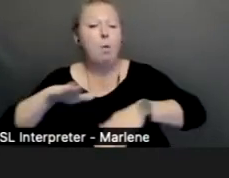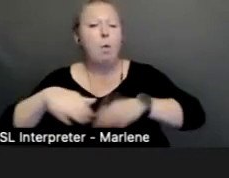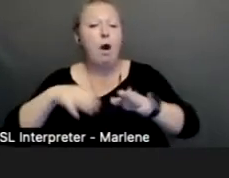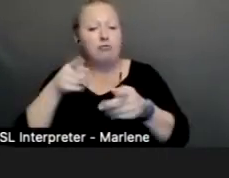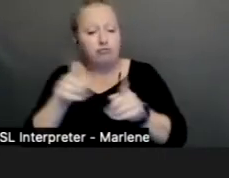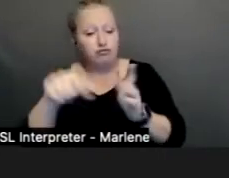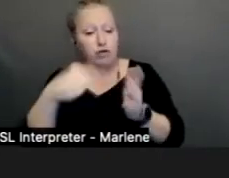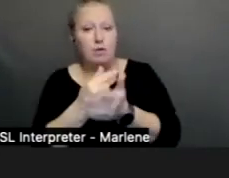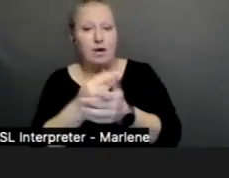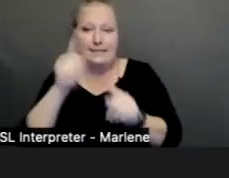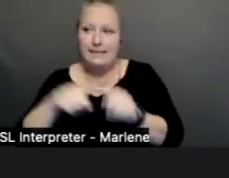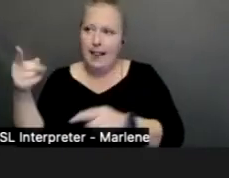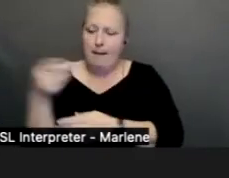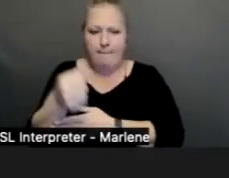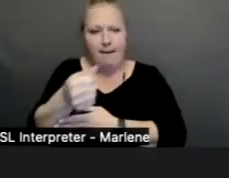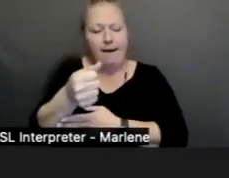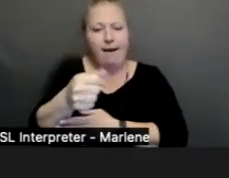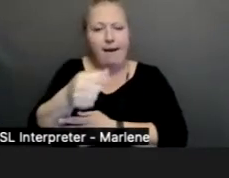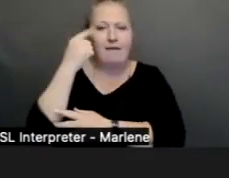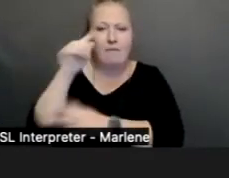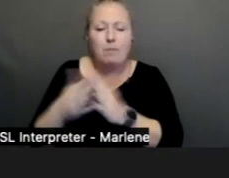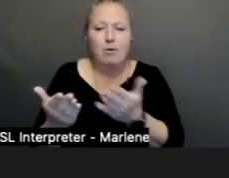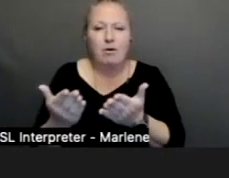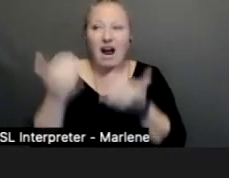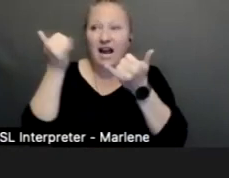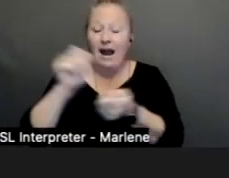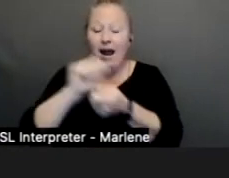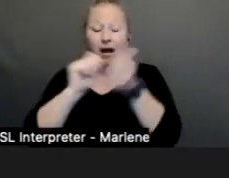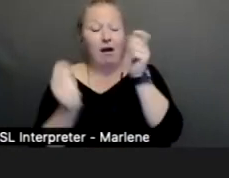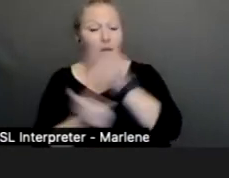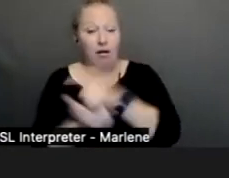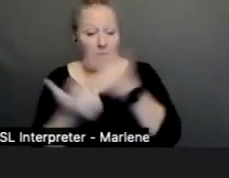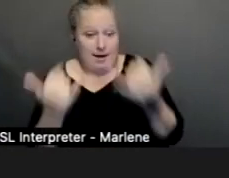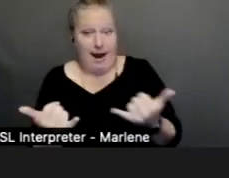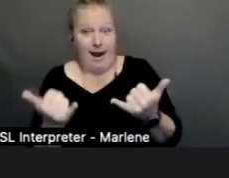You know, how does that equate and translate now into the digital world? And, you know,